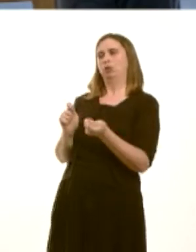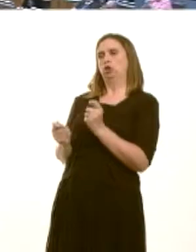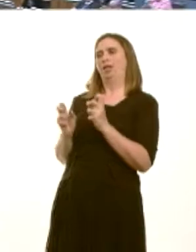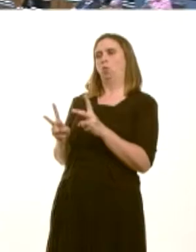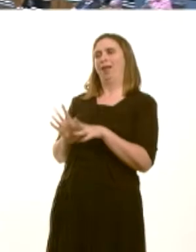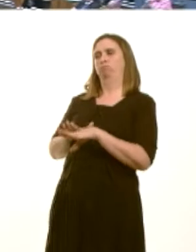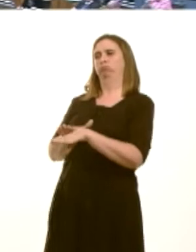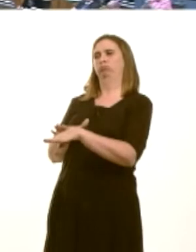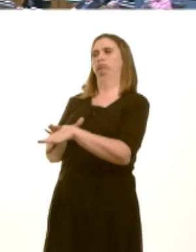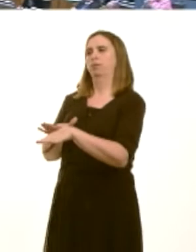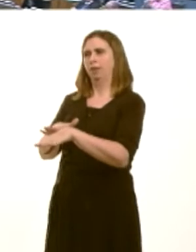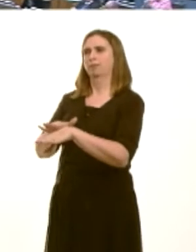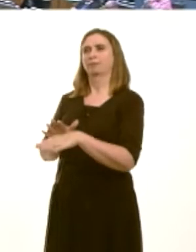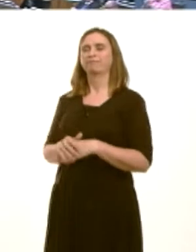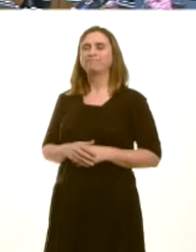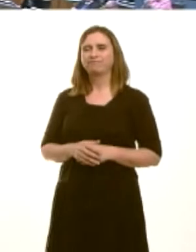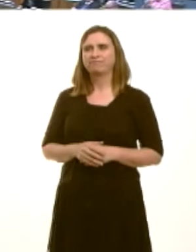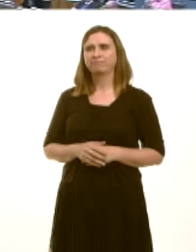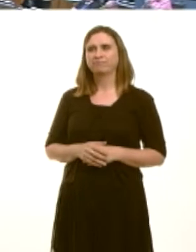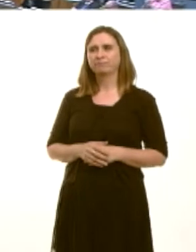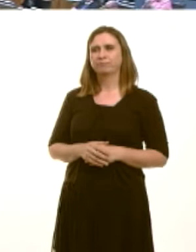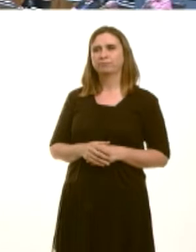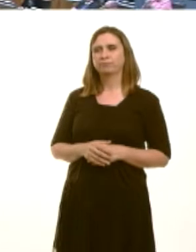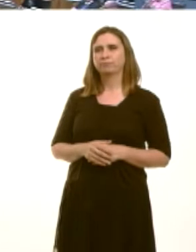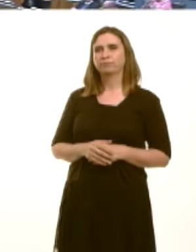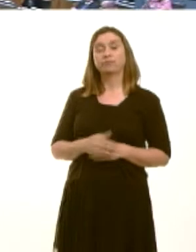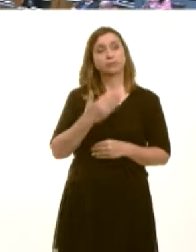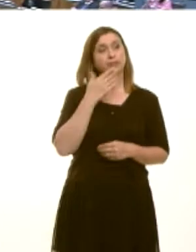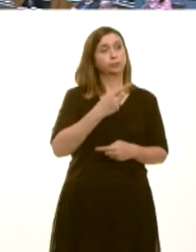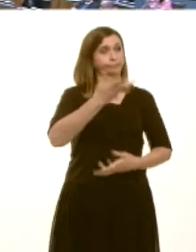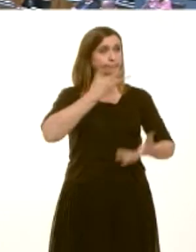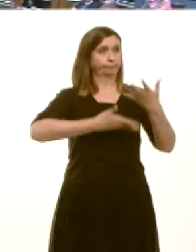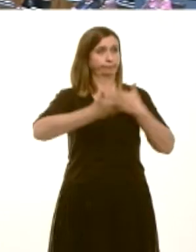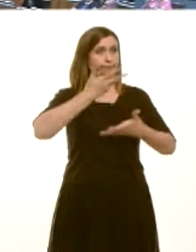William Graham: 4. A wnaiff y Prif Weinidog amlinellu ystyriaeth Llywodraeth Cymru o adroddiad